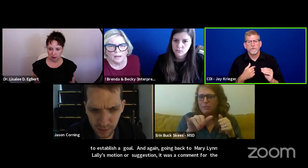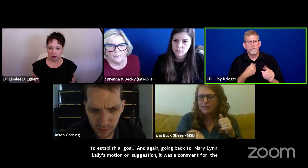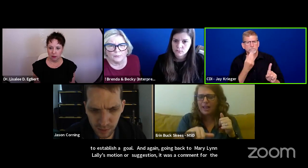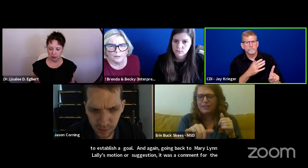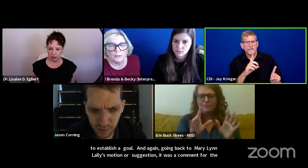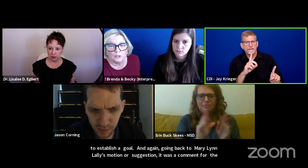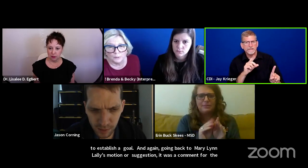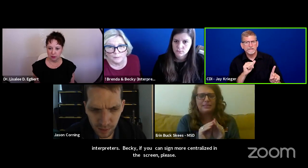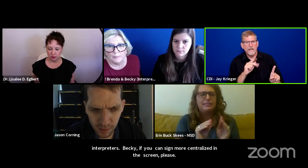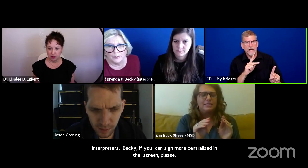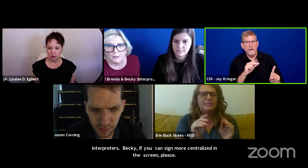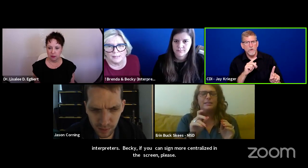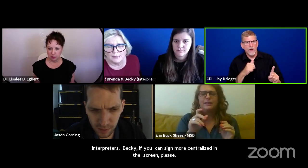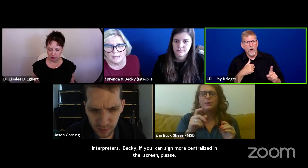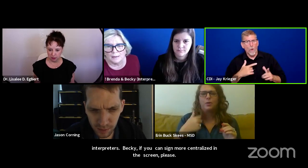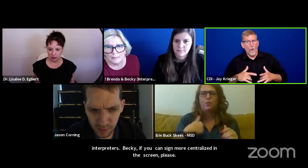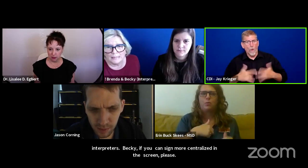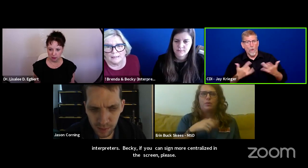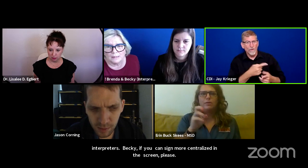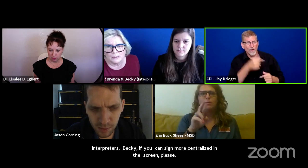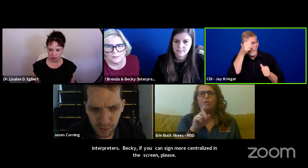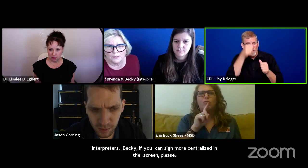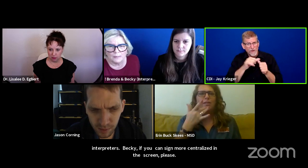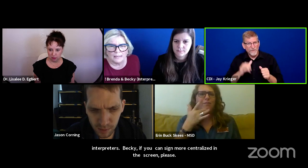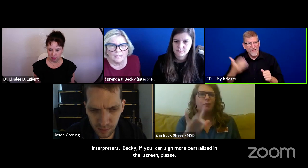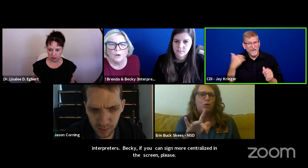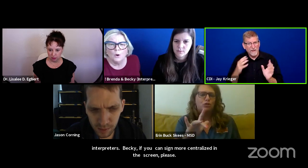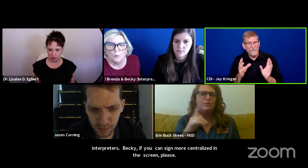I'm thrilled that you remember this specific meeting.